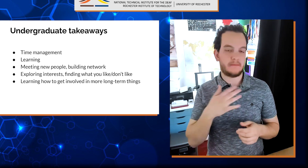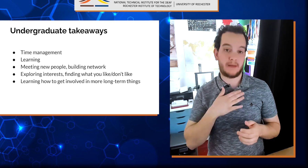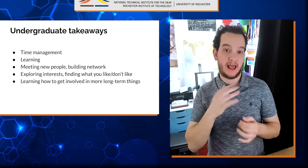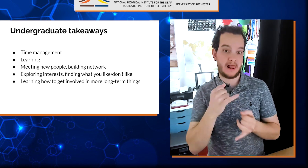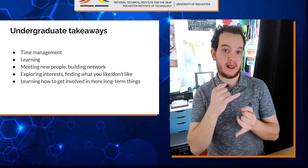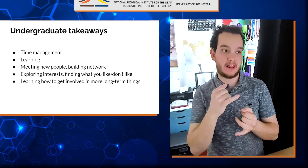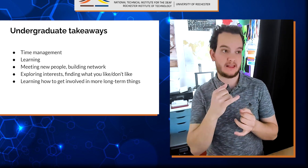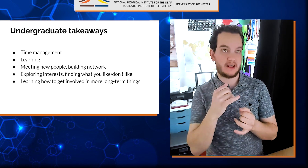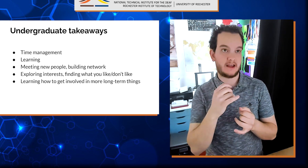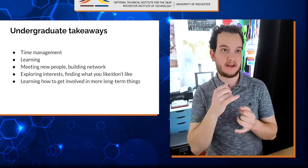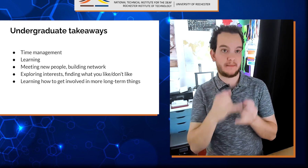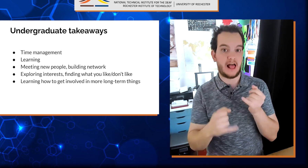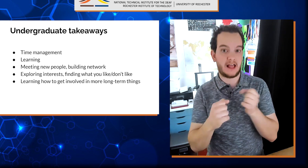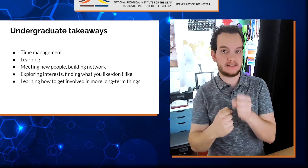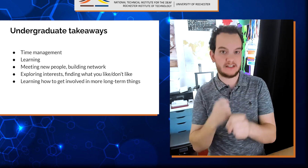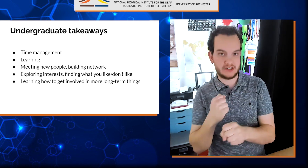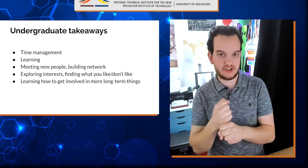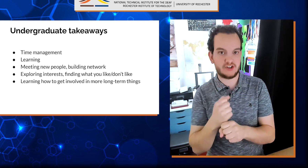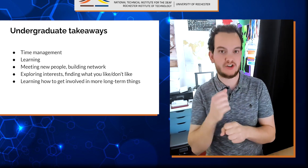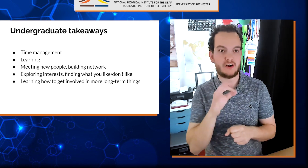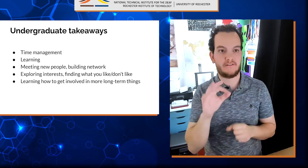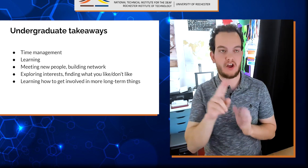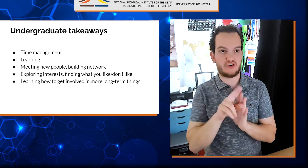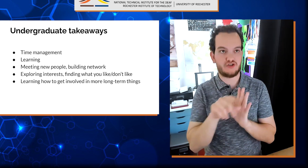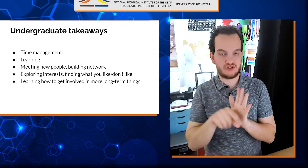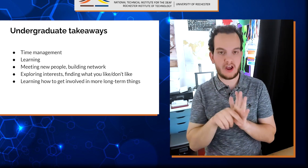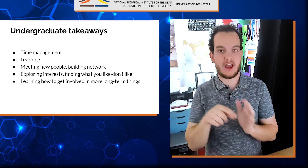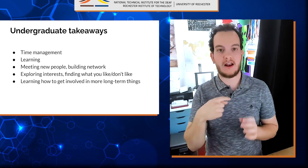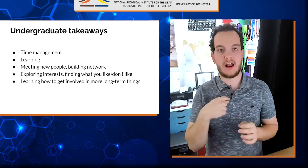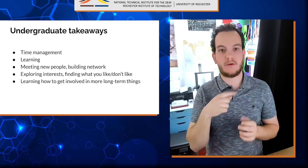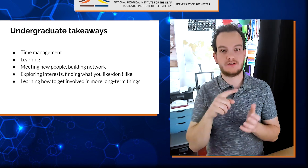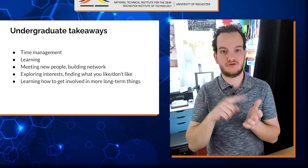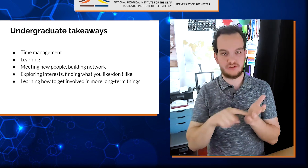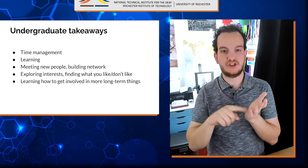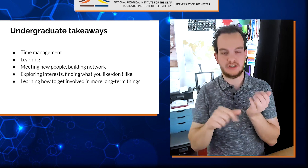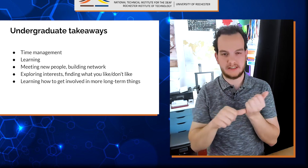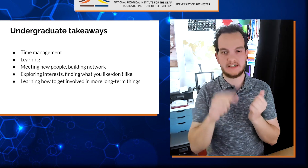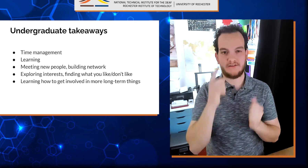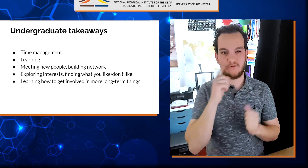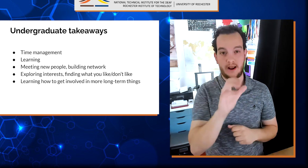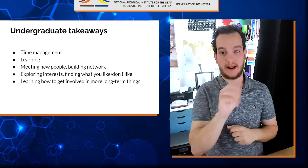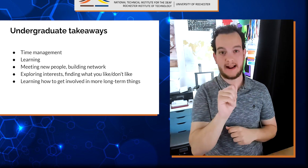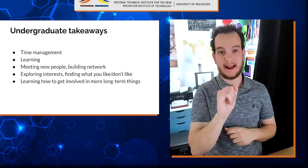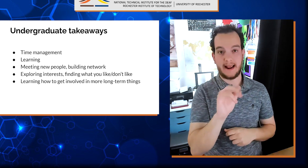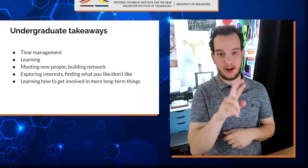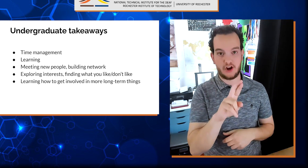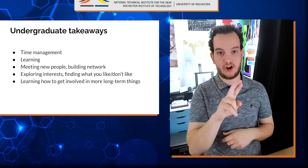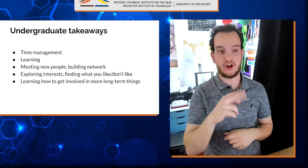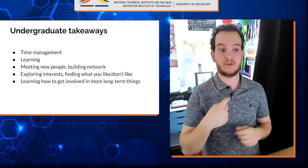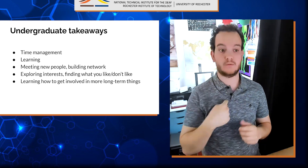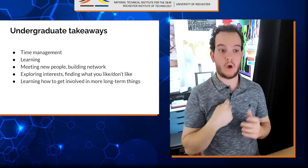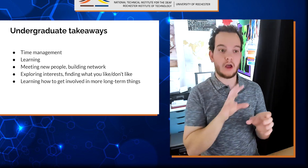so you don't get too far behind in your projects. But as an undergraduate, when I was a research assistant